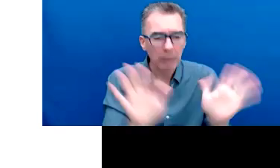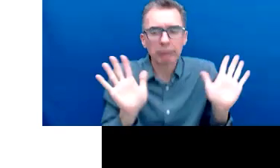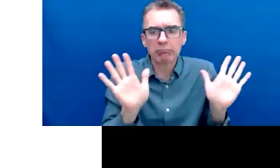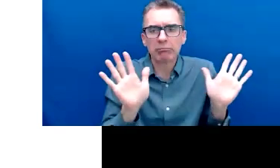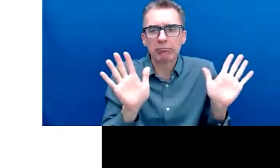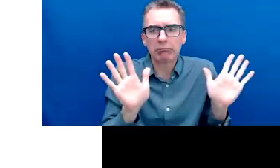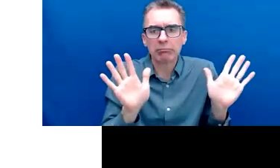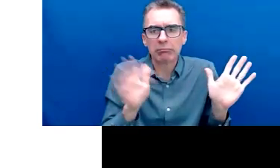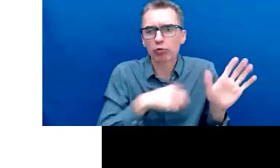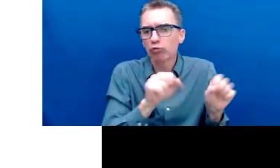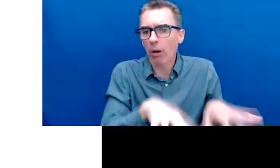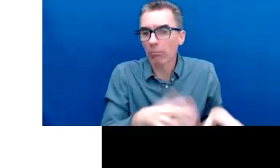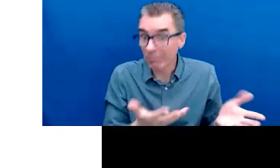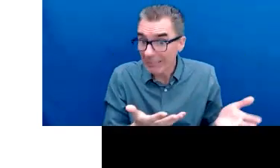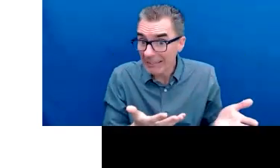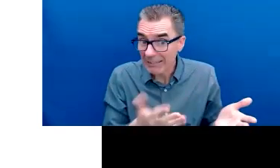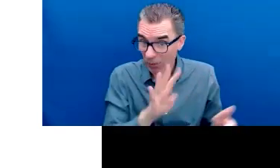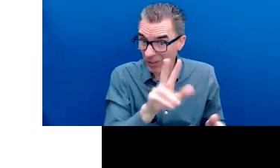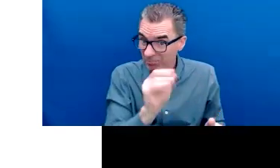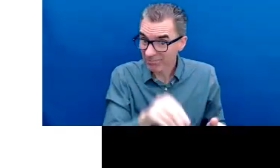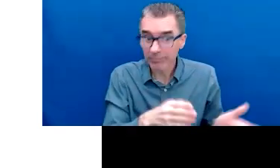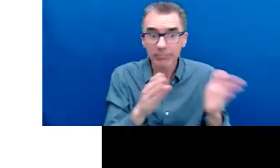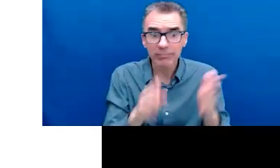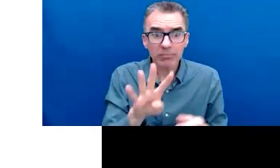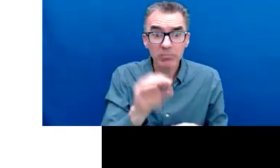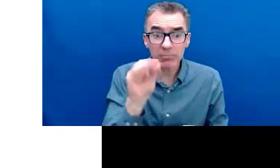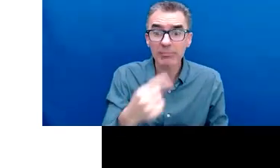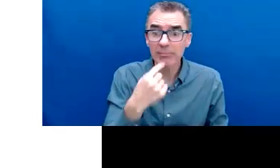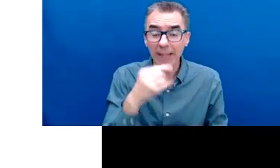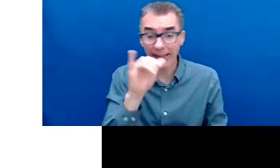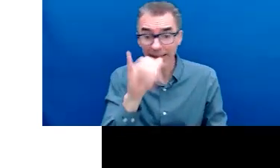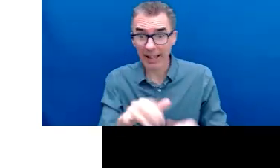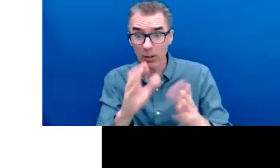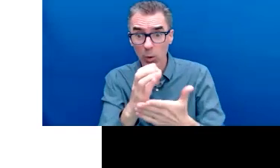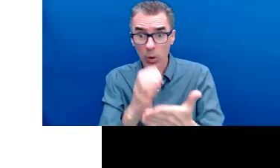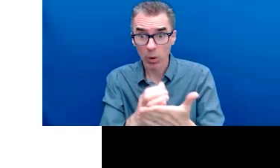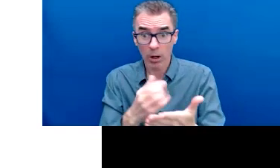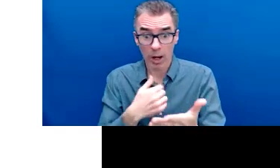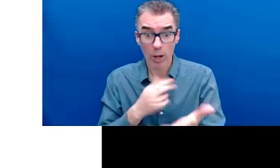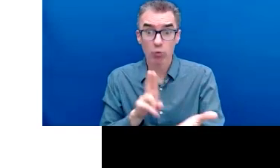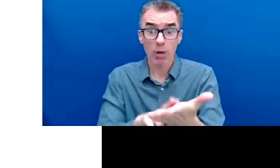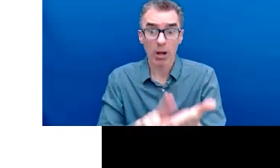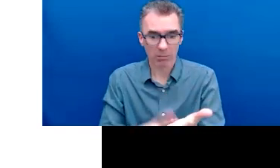Over 40% said that they didn't register for a specific course because of the cost of textbooks.